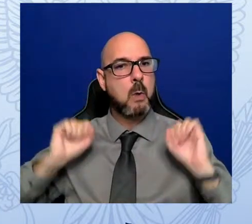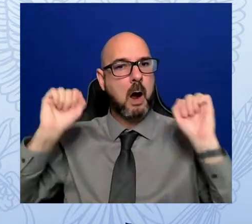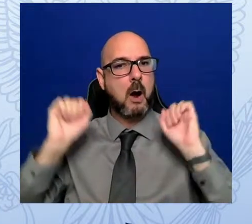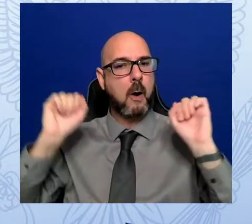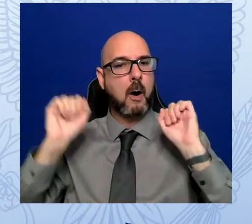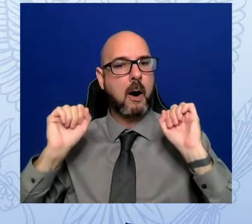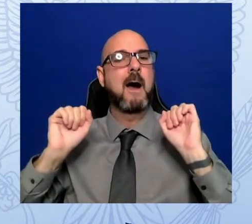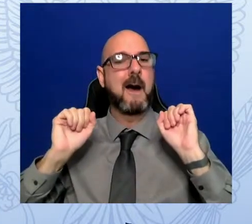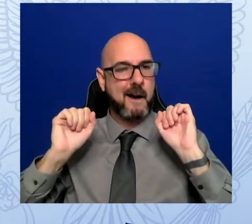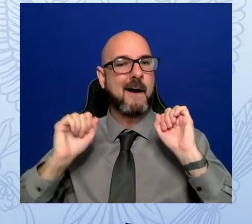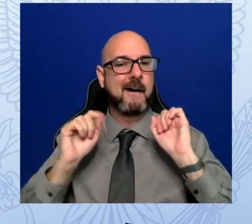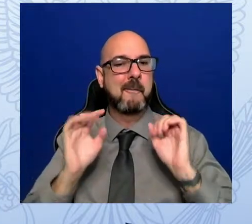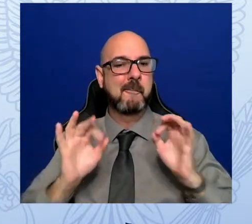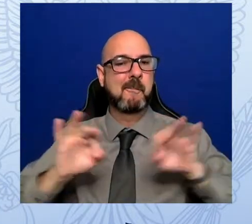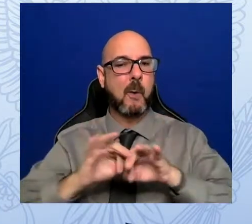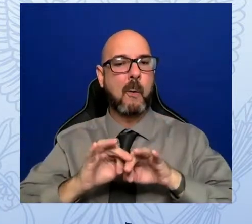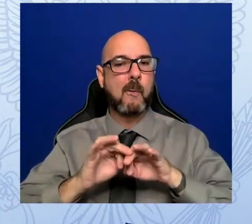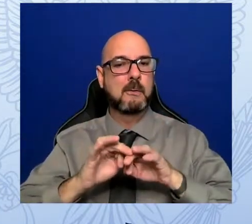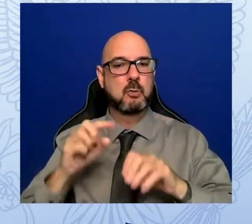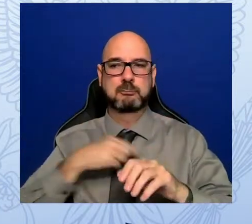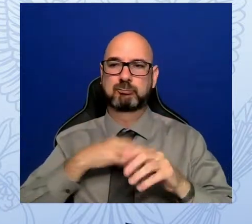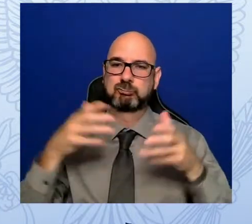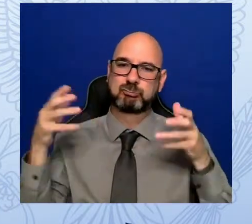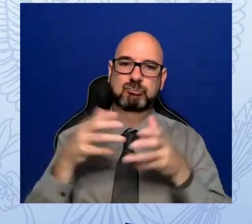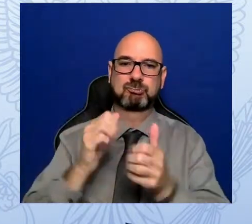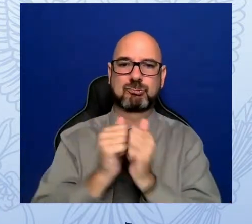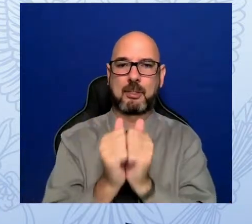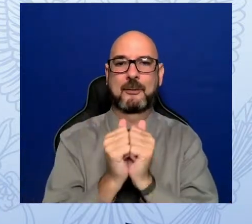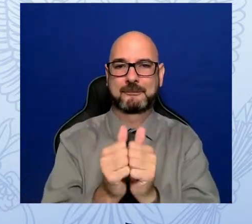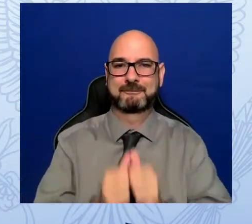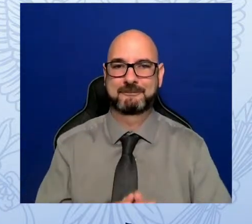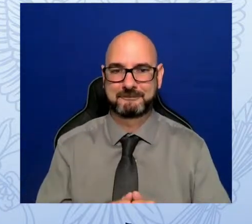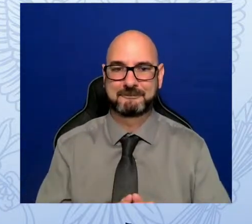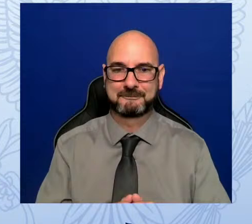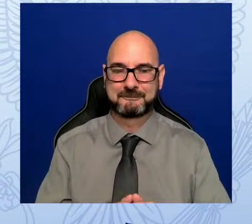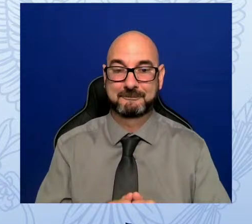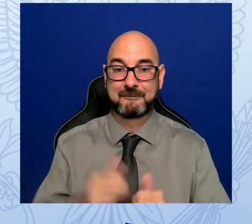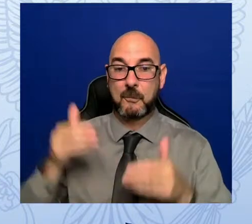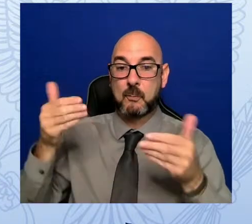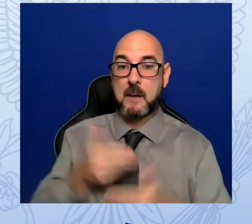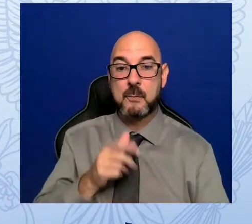Now please welcome military kid and future Olympian,